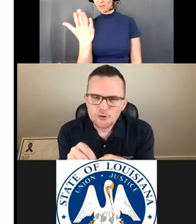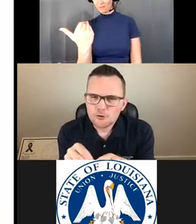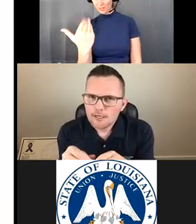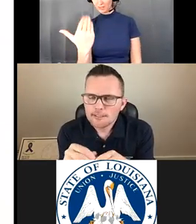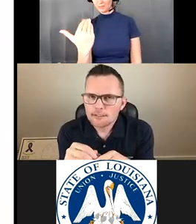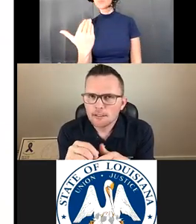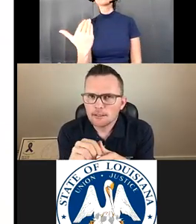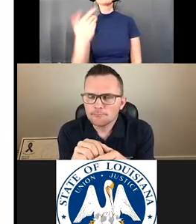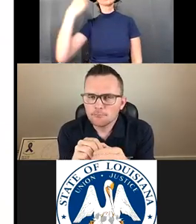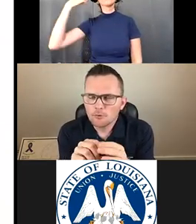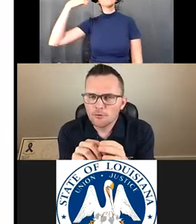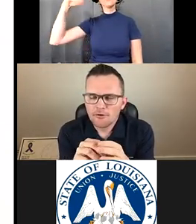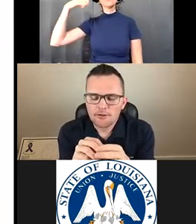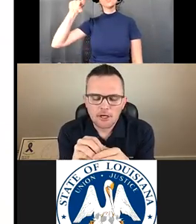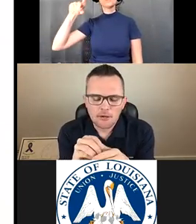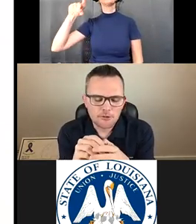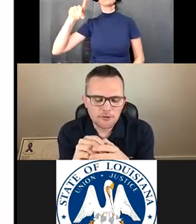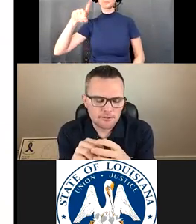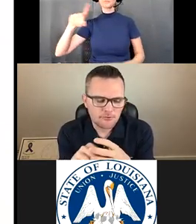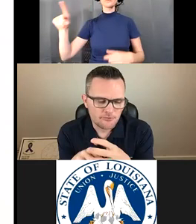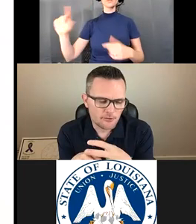address. 15:32:54 When we founded the company in 2015